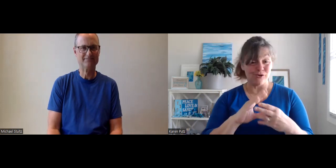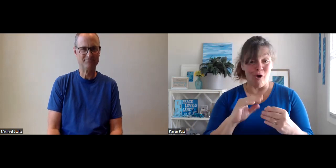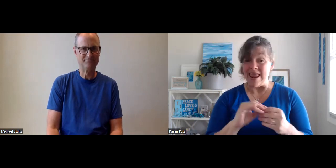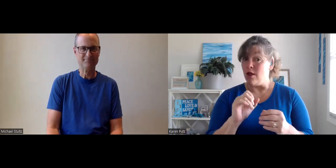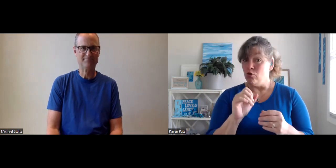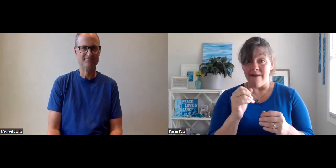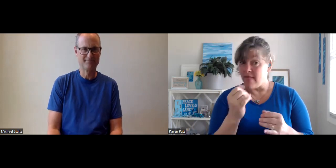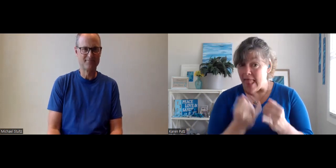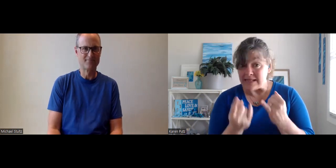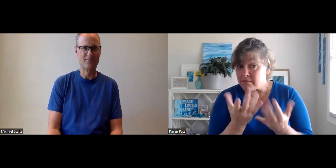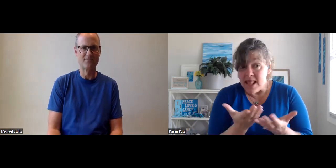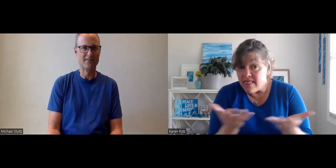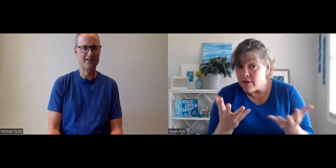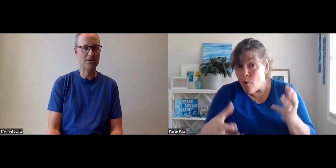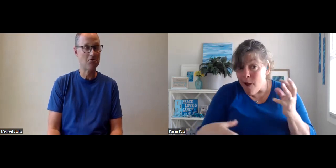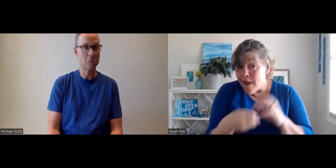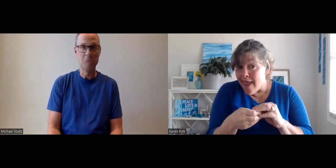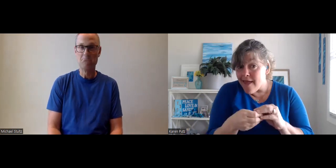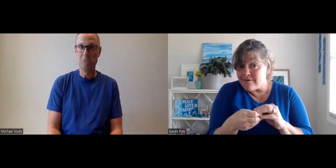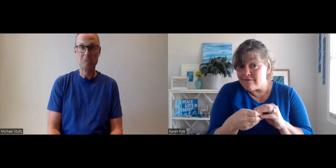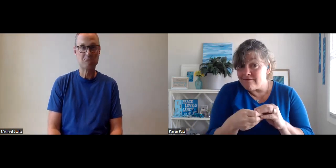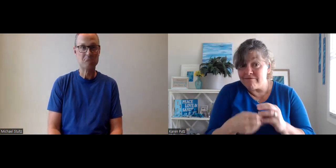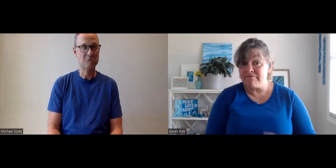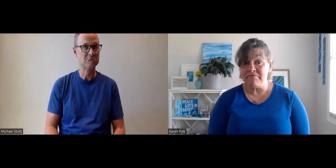Wonderful. That's awesome. Uh, so far I find a question,